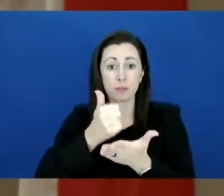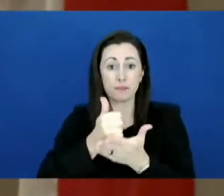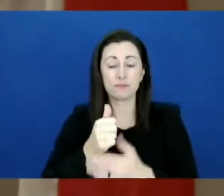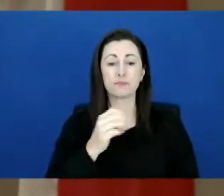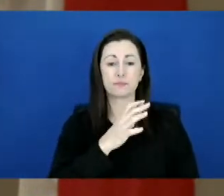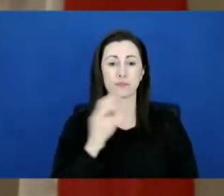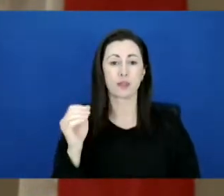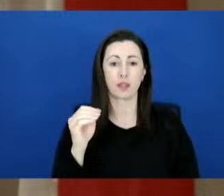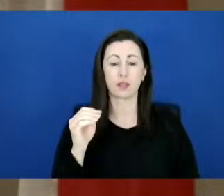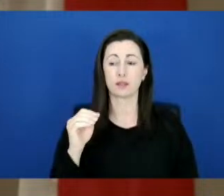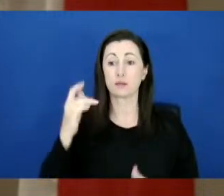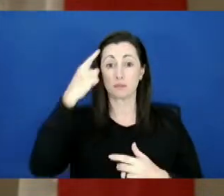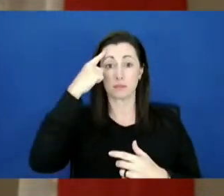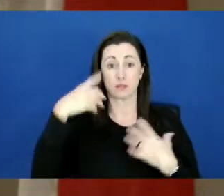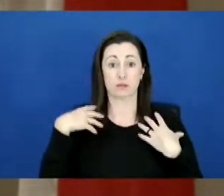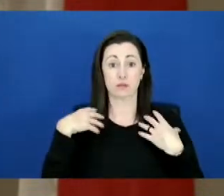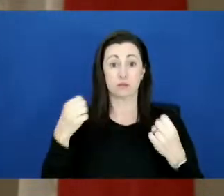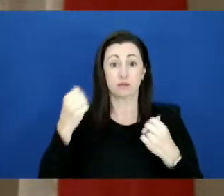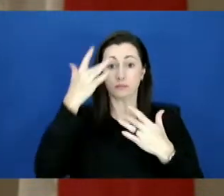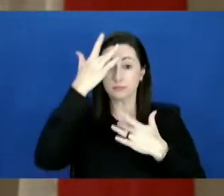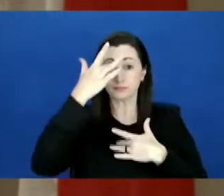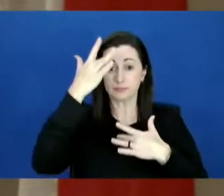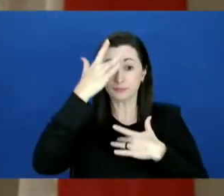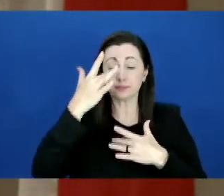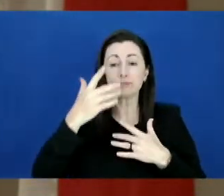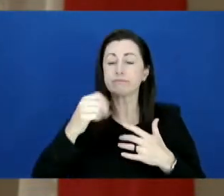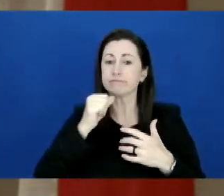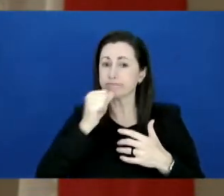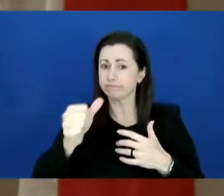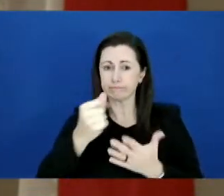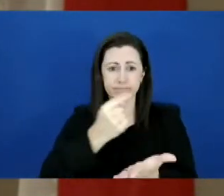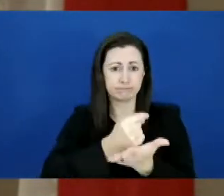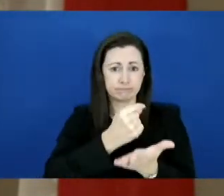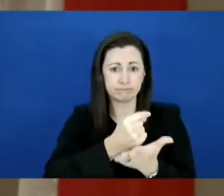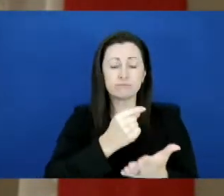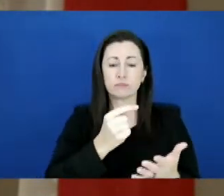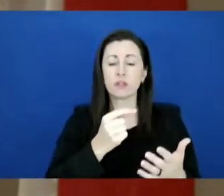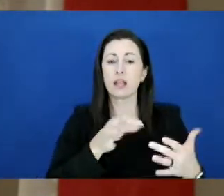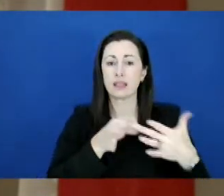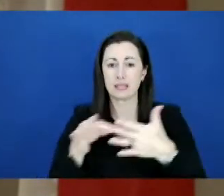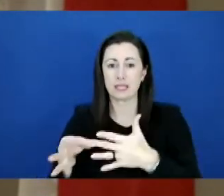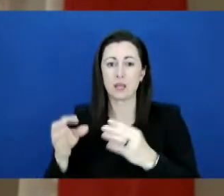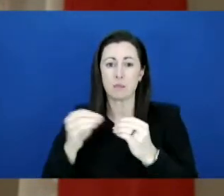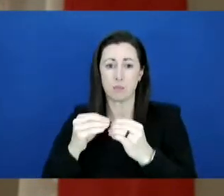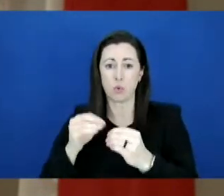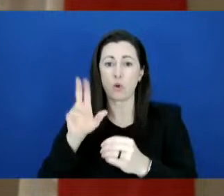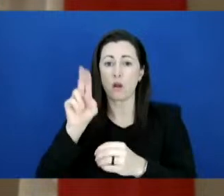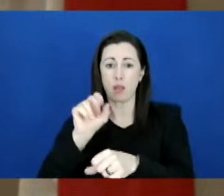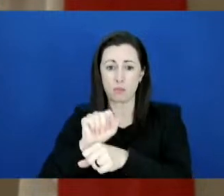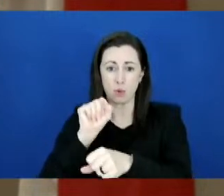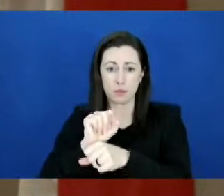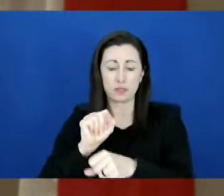CITIZENS TO SEEK HELP, AND